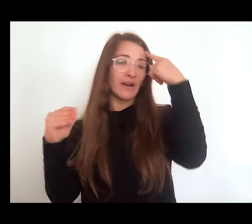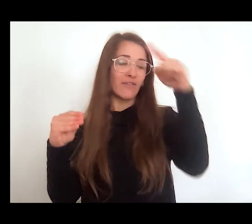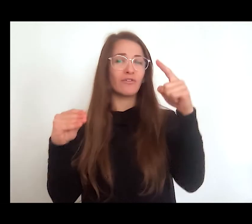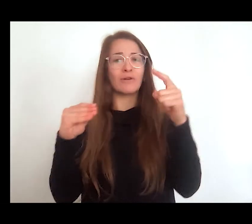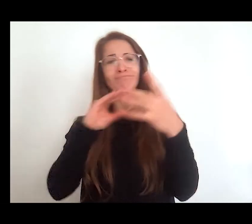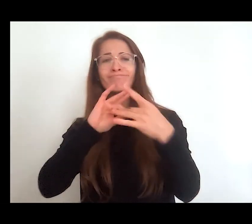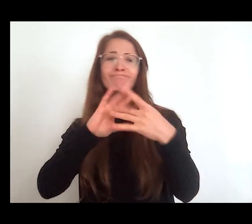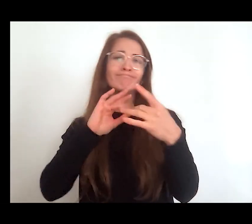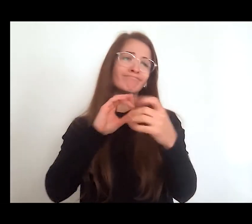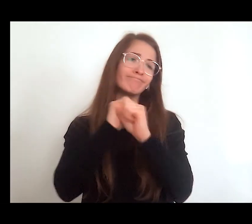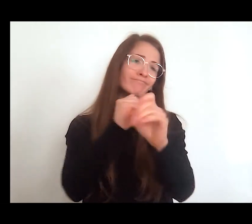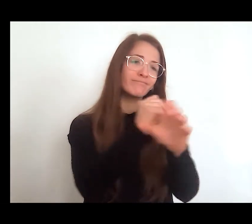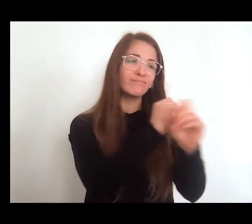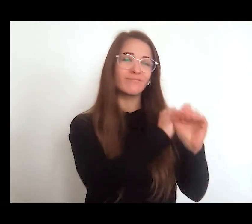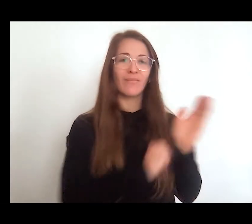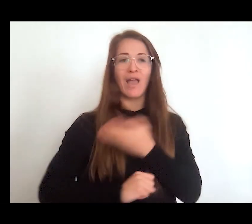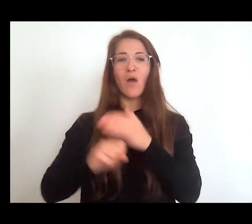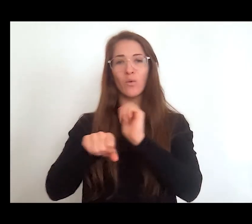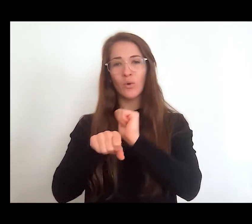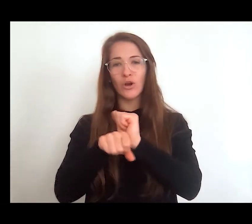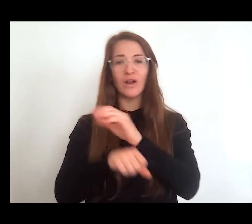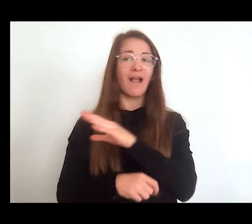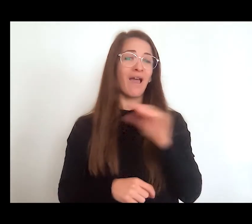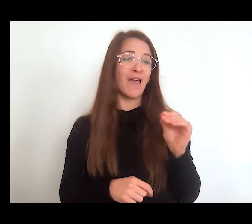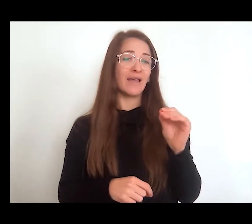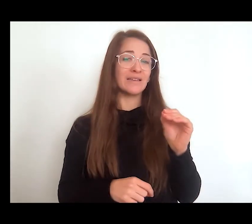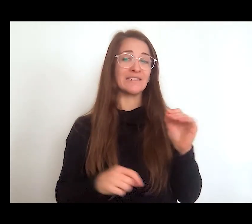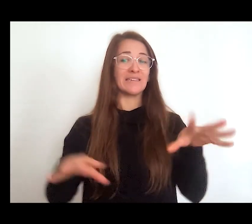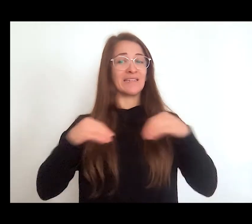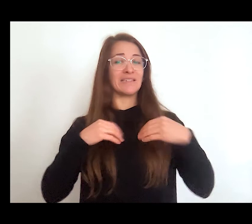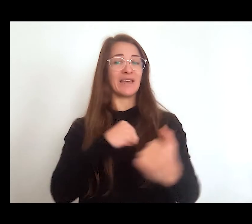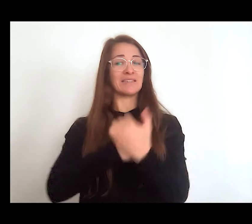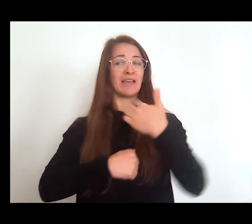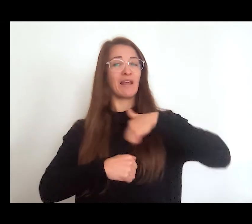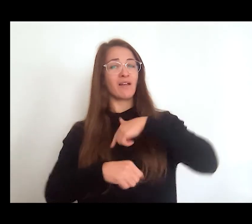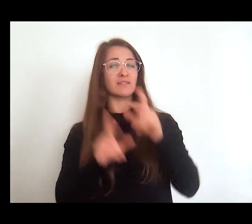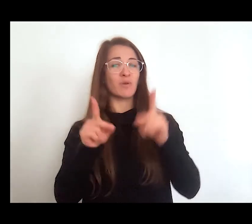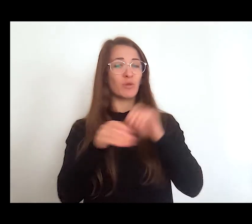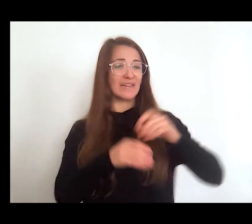PROGRAMS THAT WE HAVE AS WELL AS MARKETING FOR SPREADING OUT WHAT WE DO.